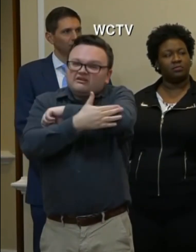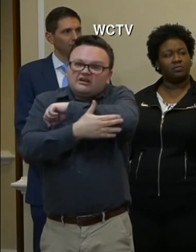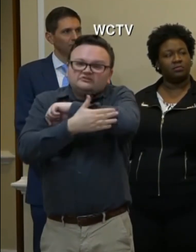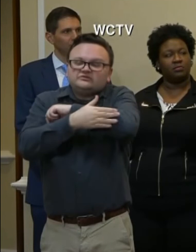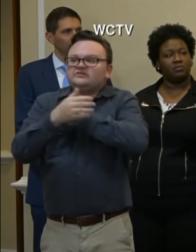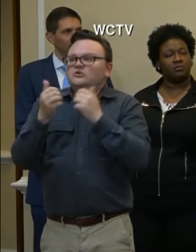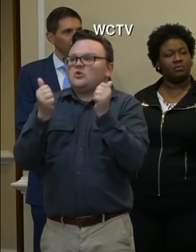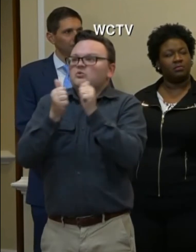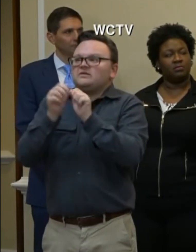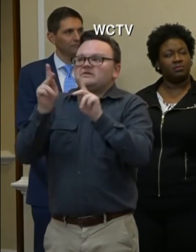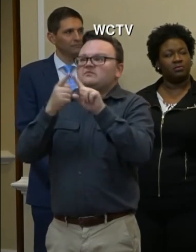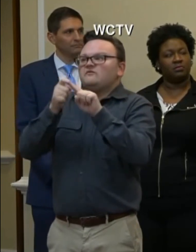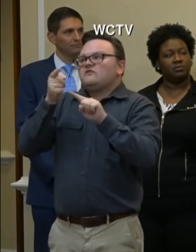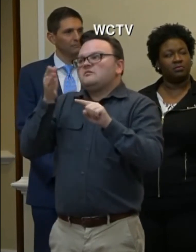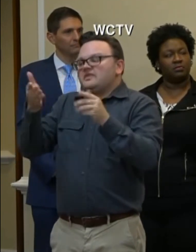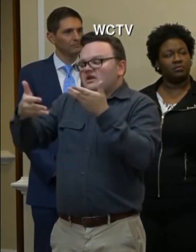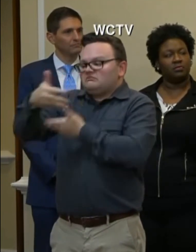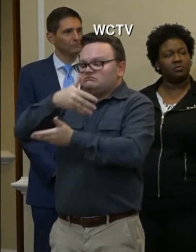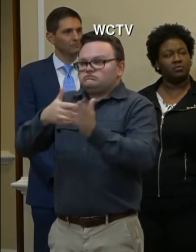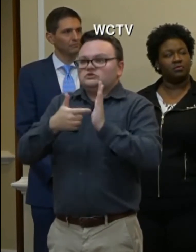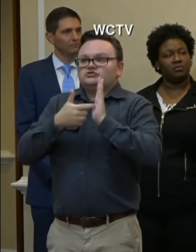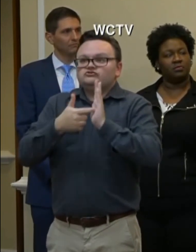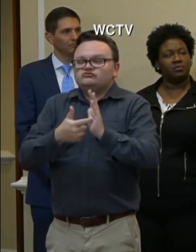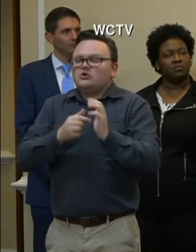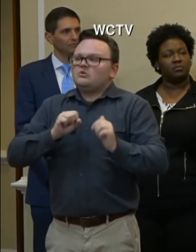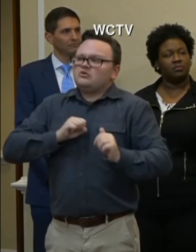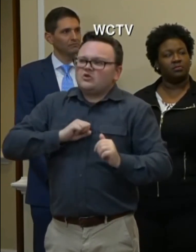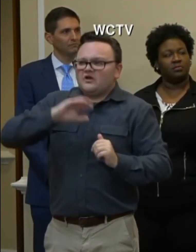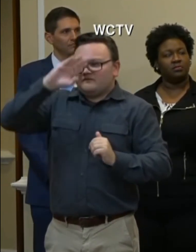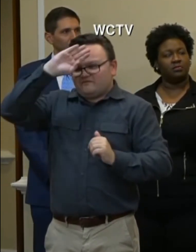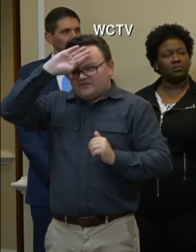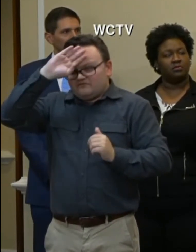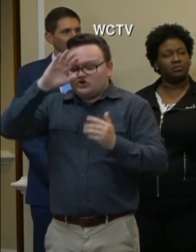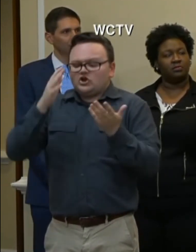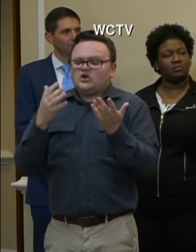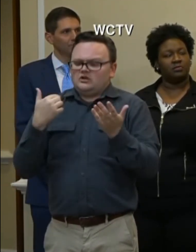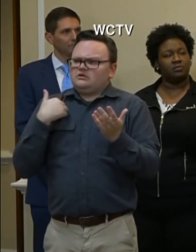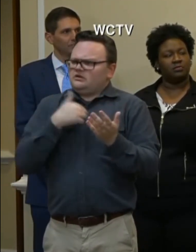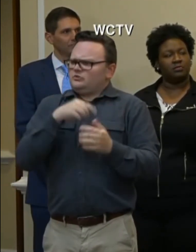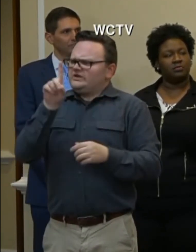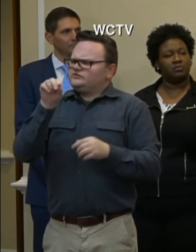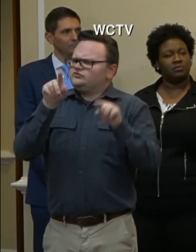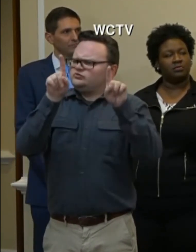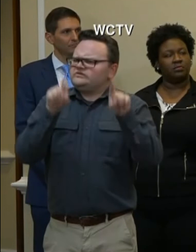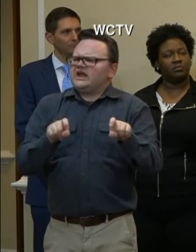people showing the symptoms whose not been not been given the test and so and